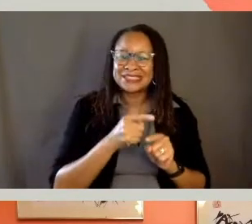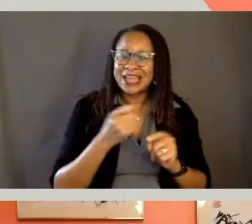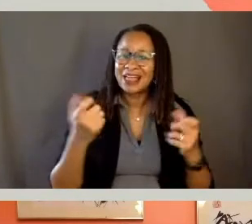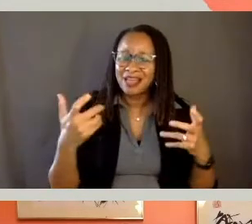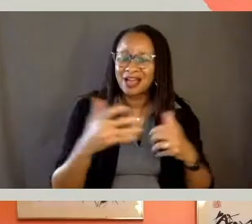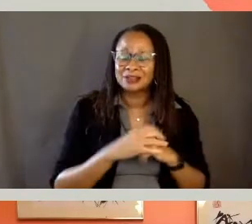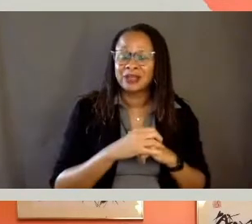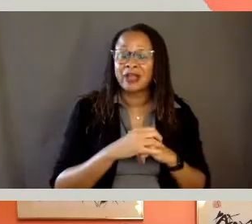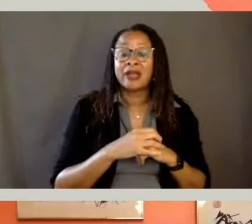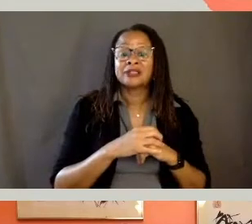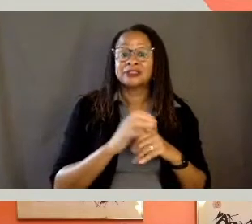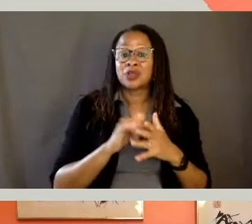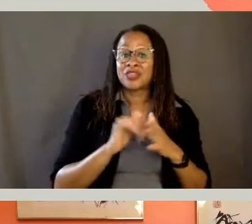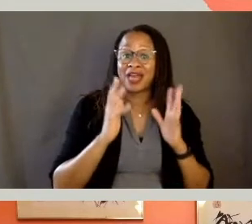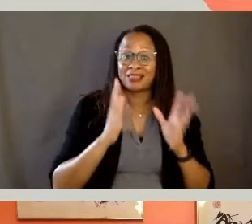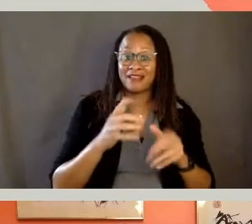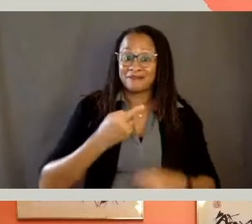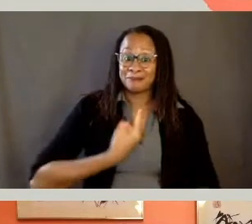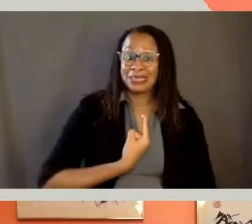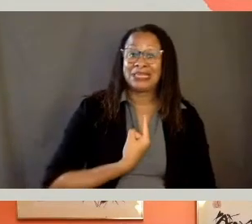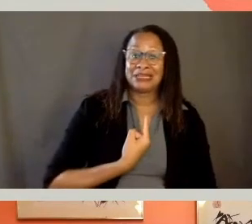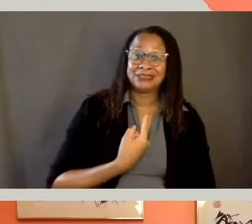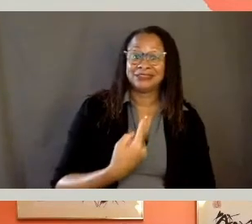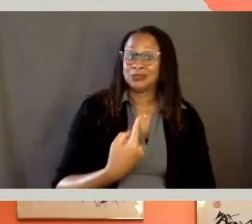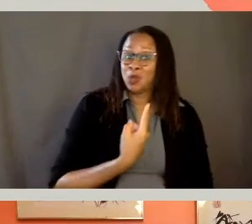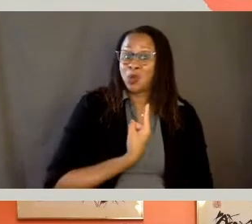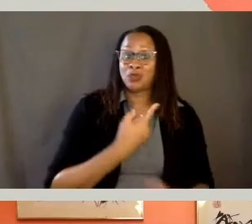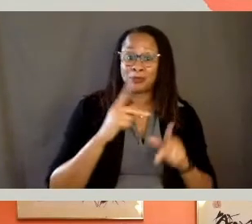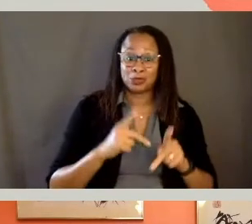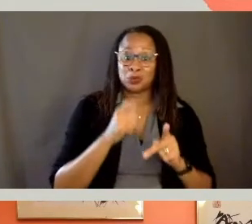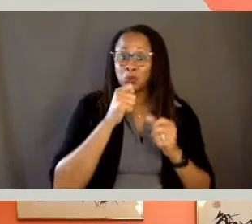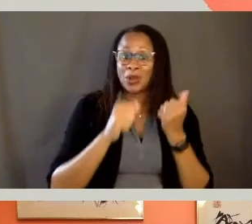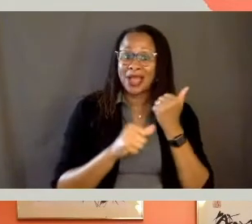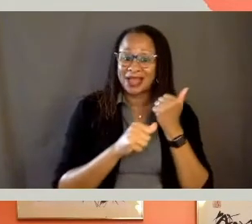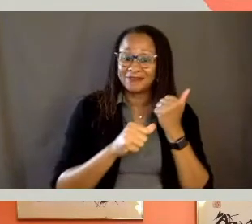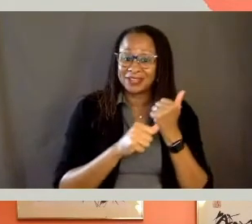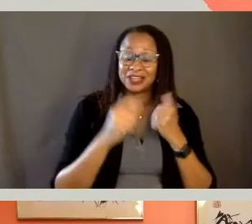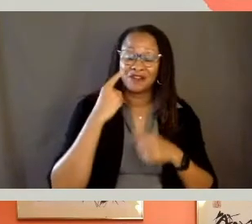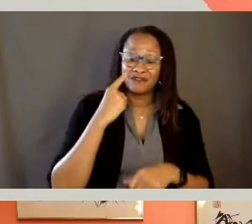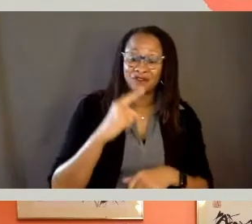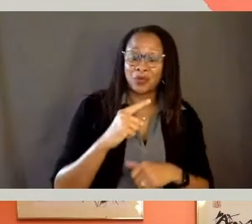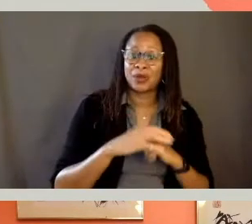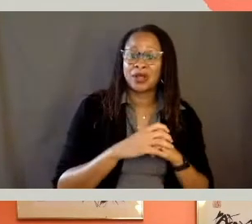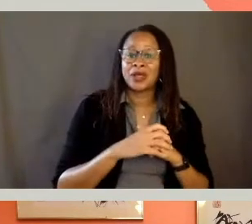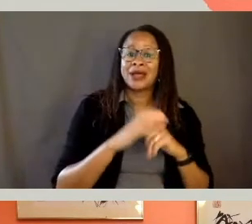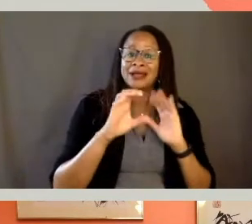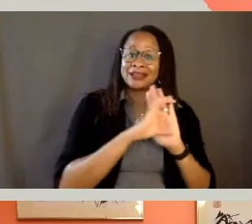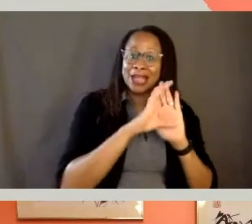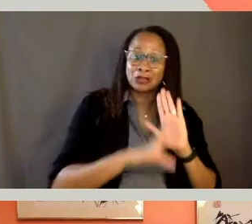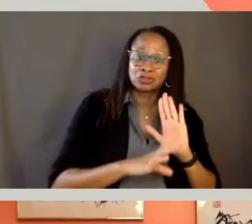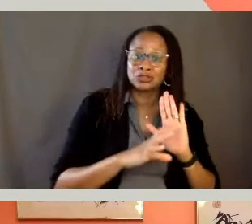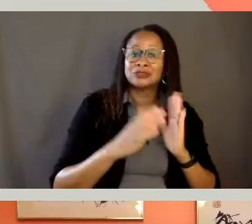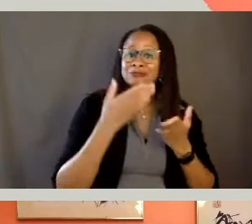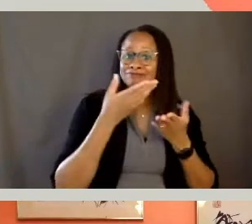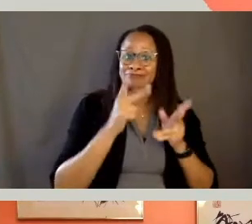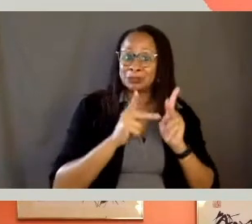So that basically left me to be the only person who can advocate for characters, subjects in the film,